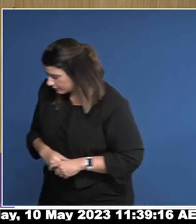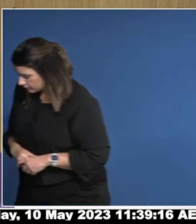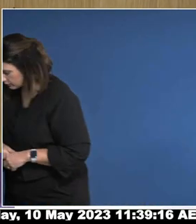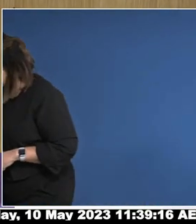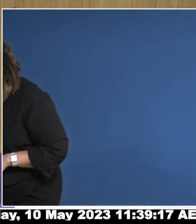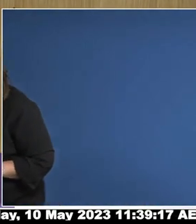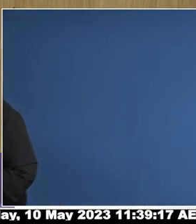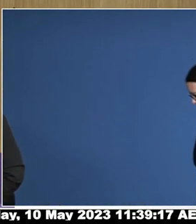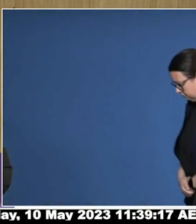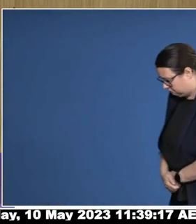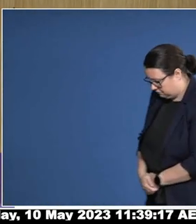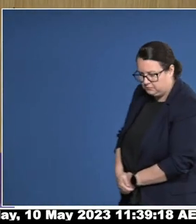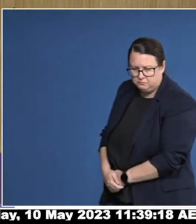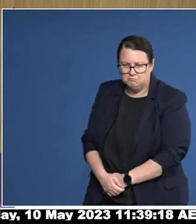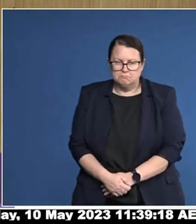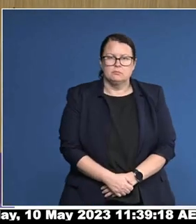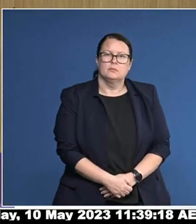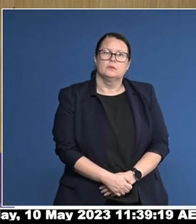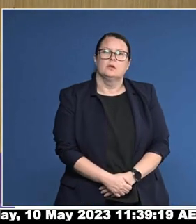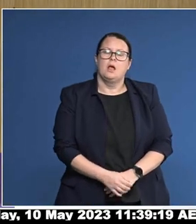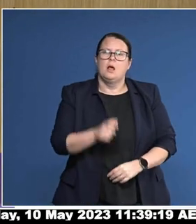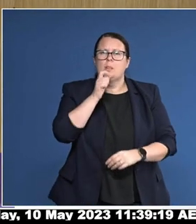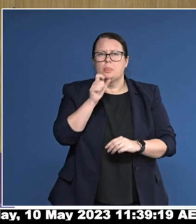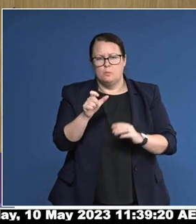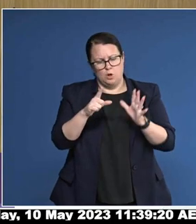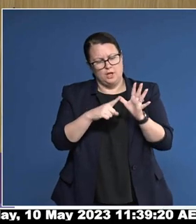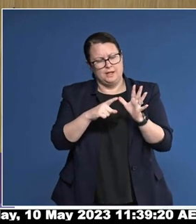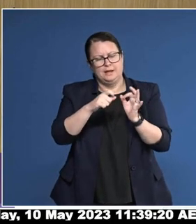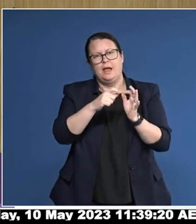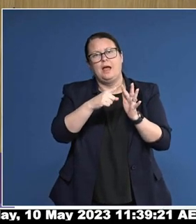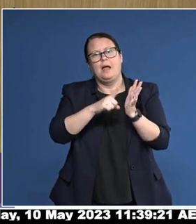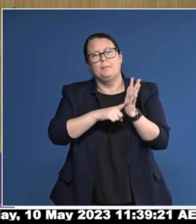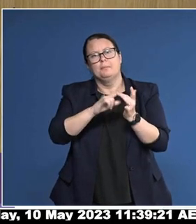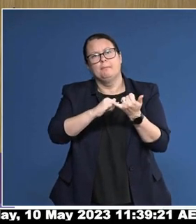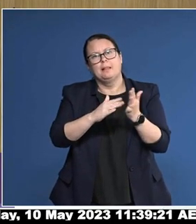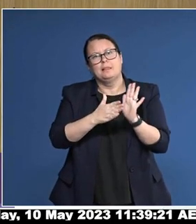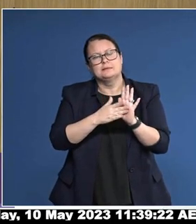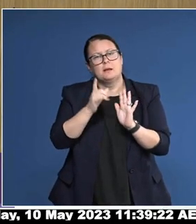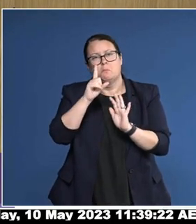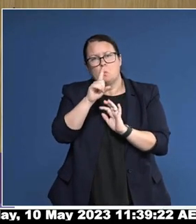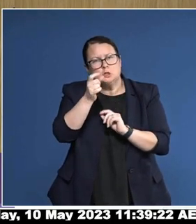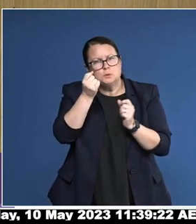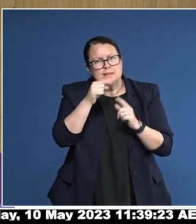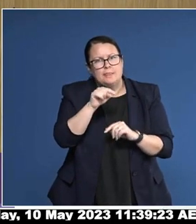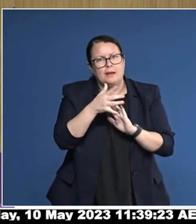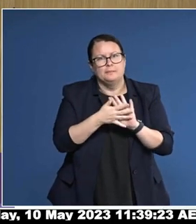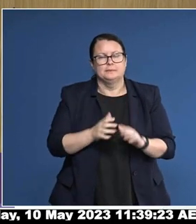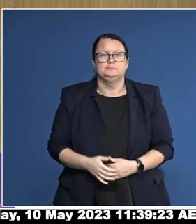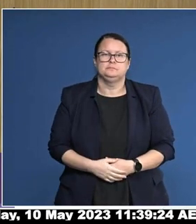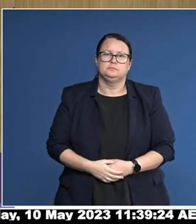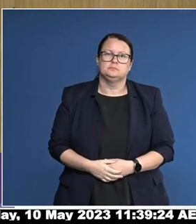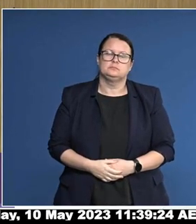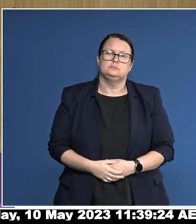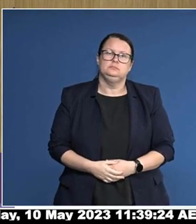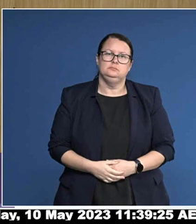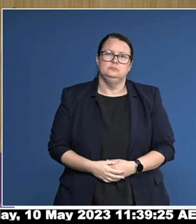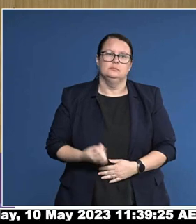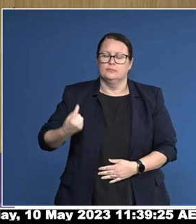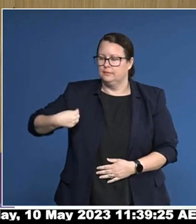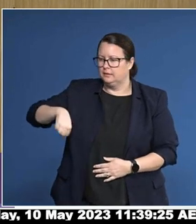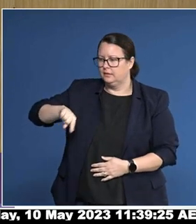That we come from that conscious - unconscious bias of viewing the